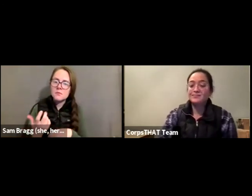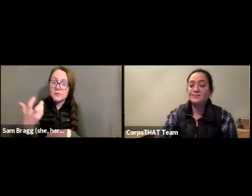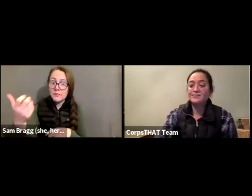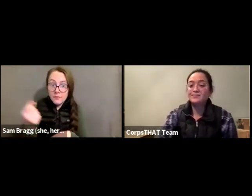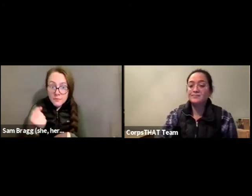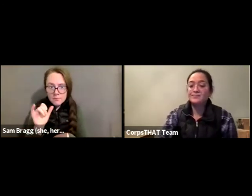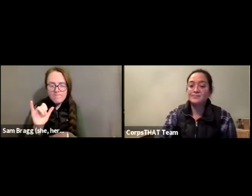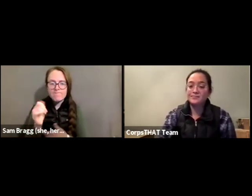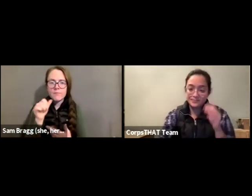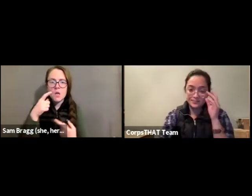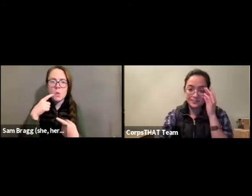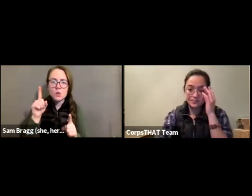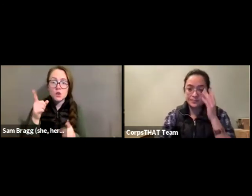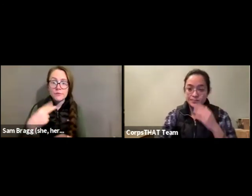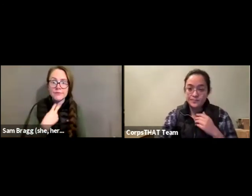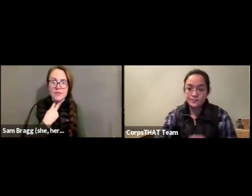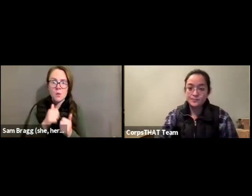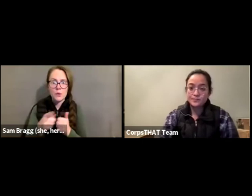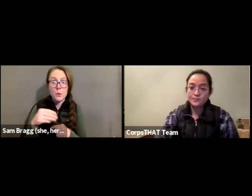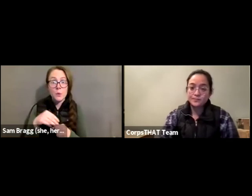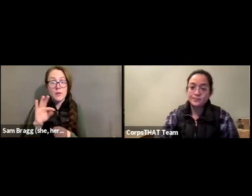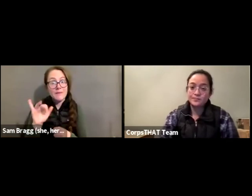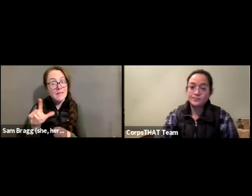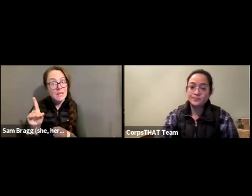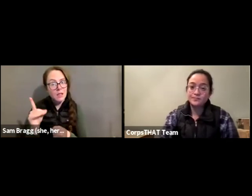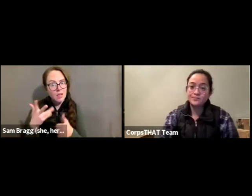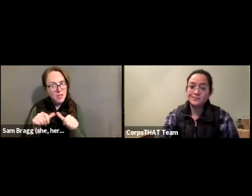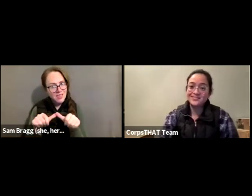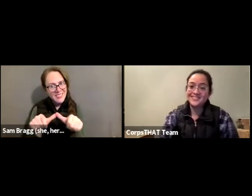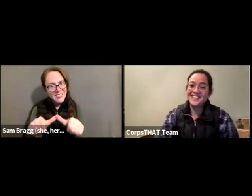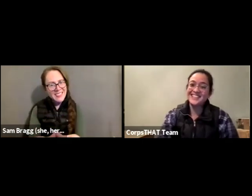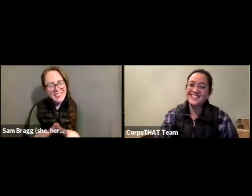process you know if you're going to be outdoors for a month with those individuals and you're